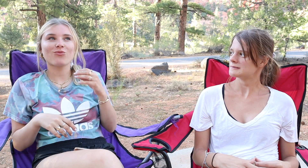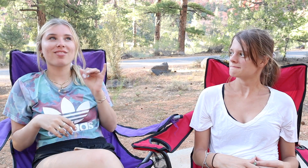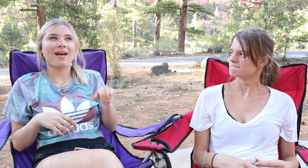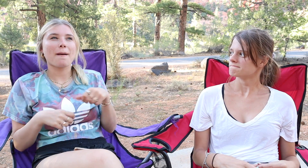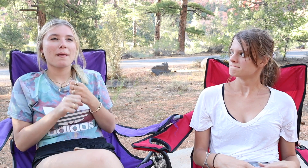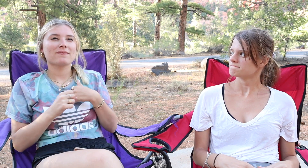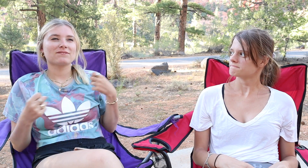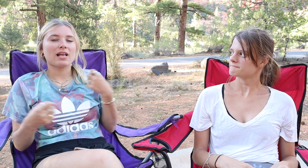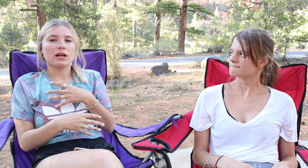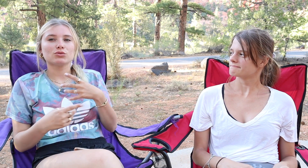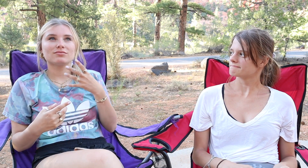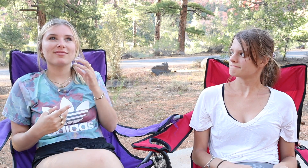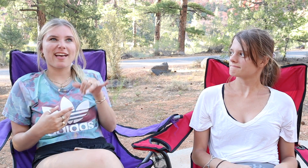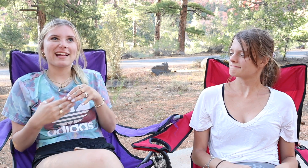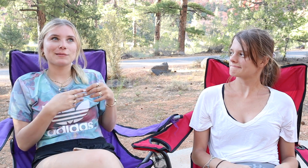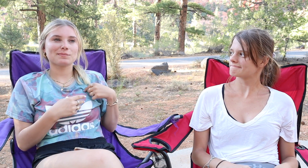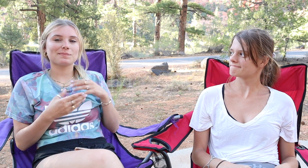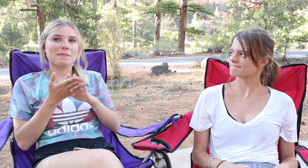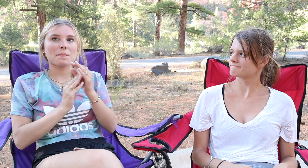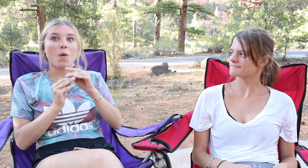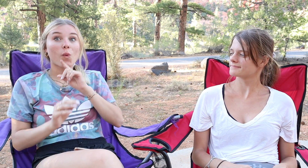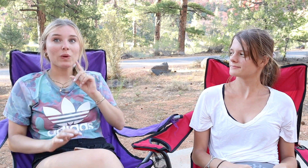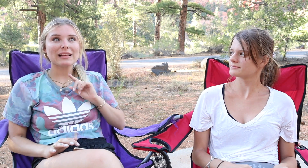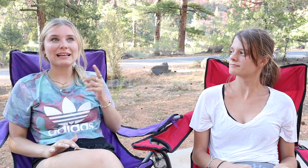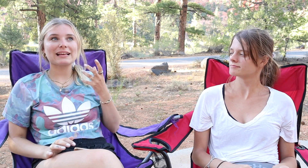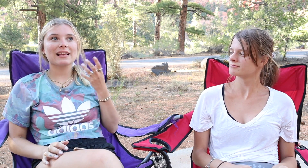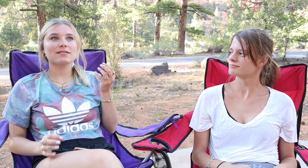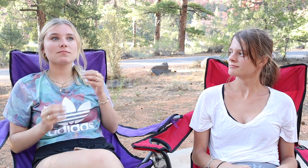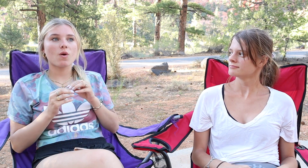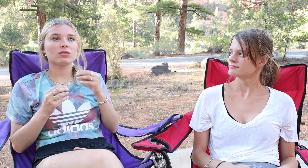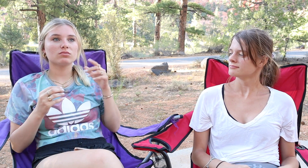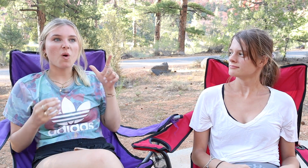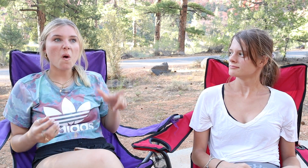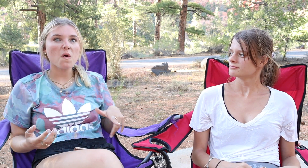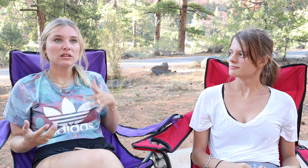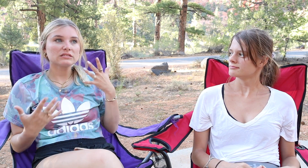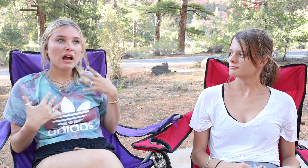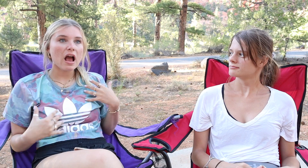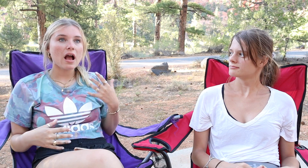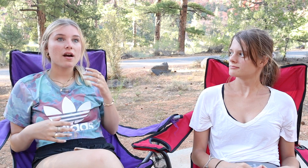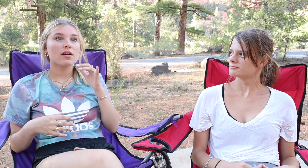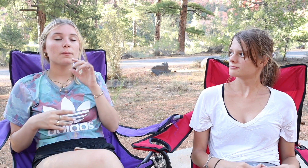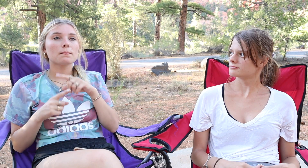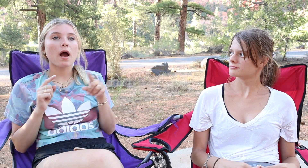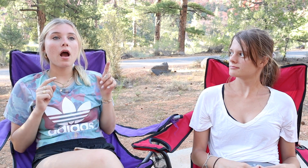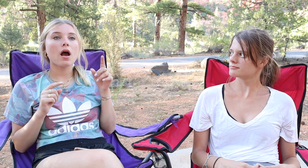so that made me to not wanting to share my feelings with anyone and it led to the place where I do feel lonely the most